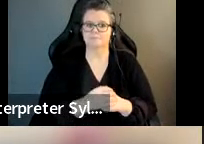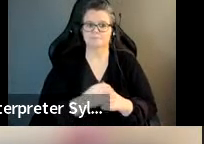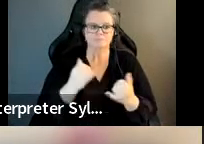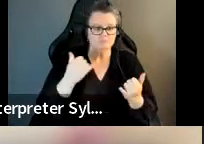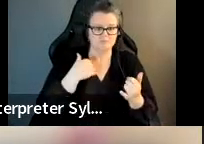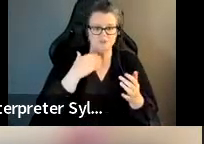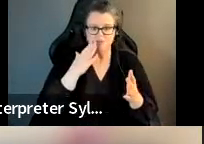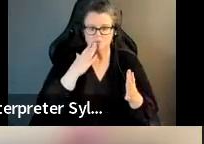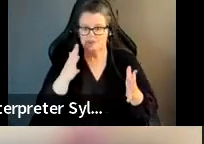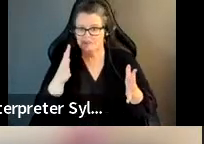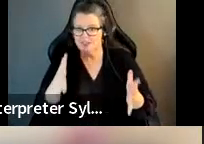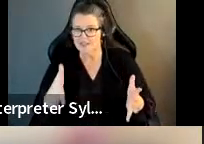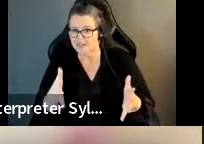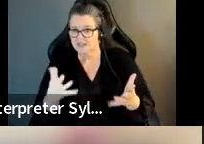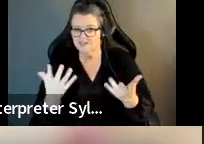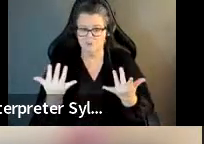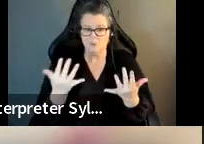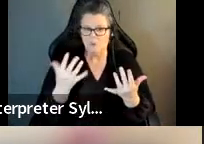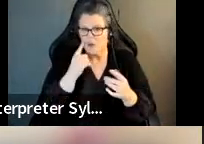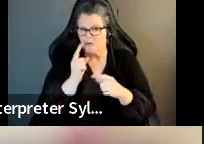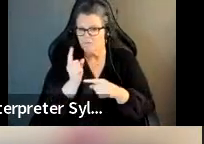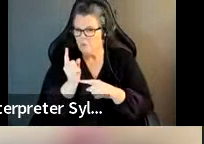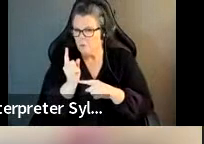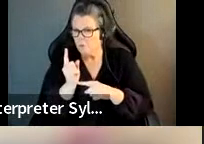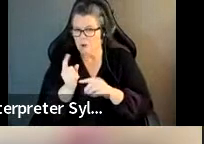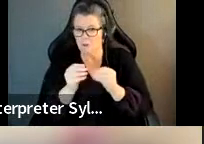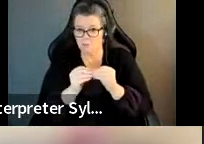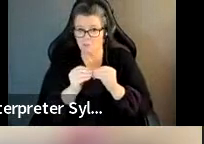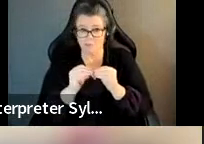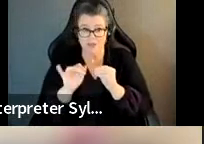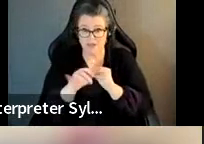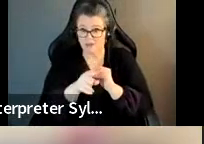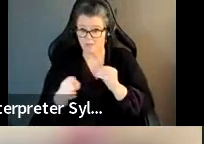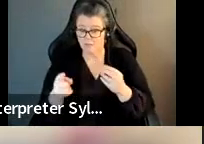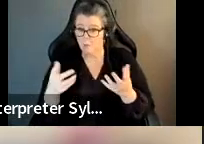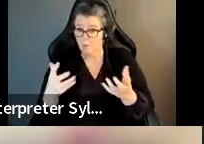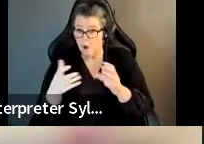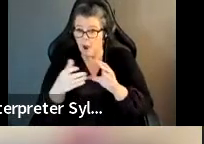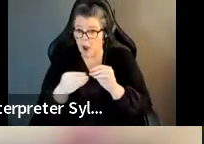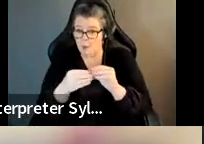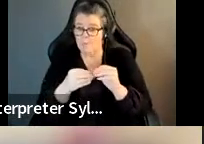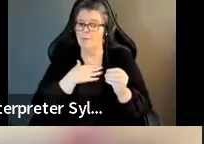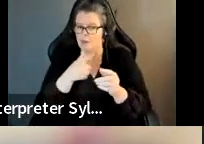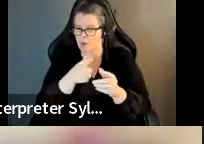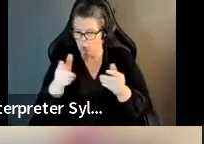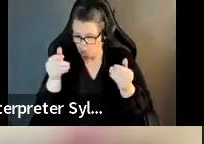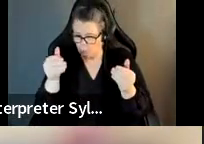If there's any other people who would like to comment, please put your information in the Q&A.